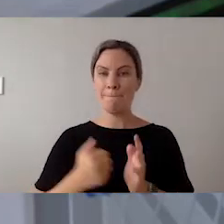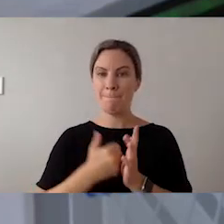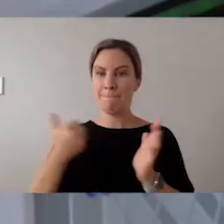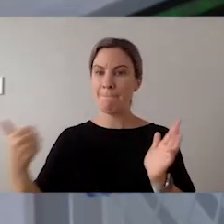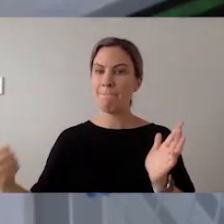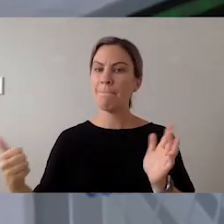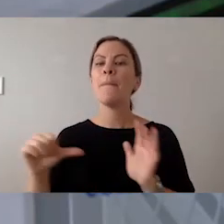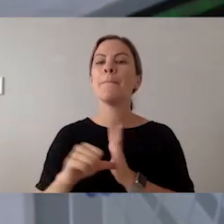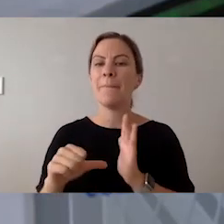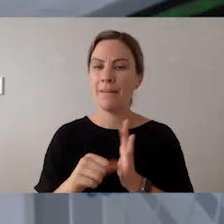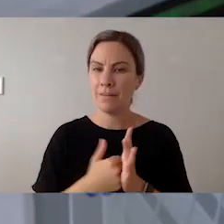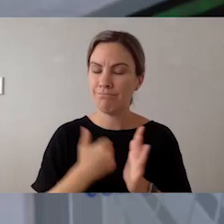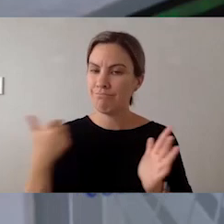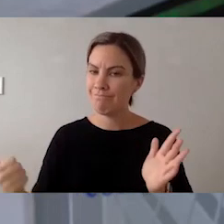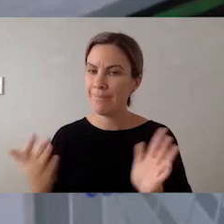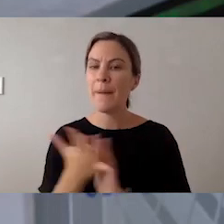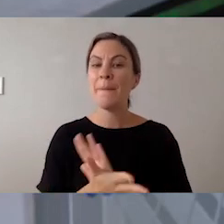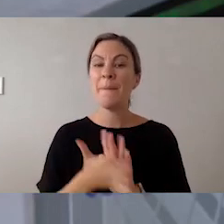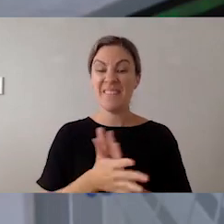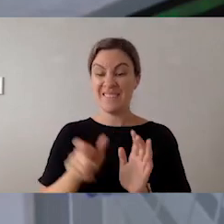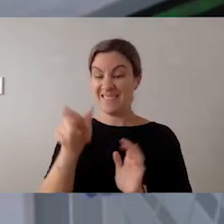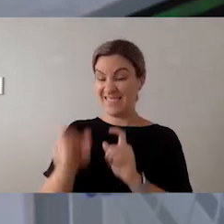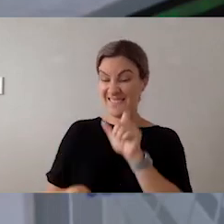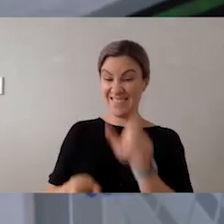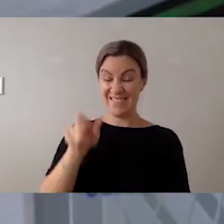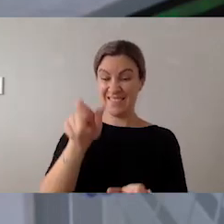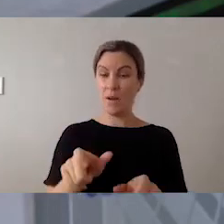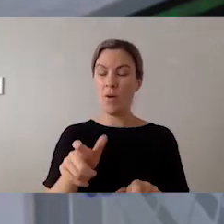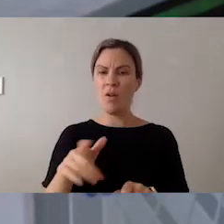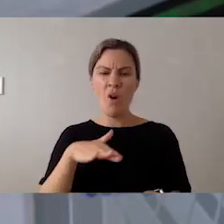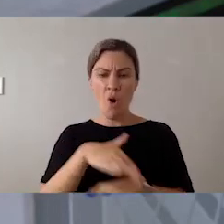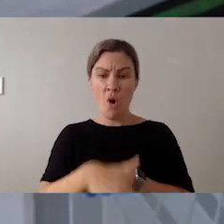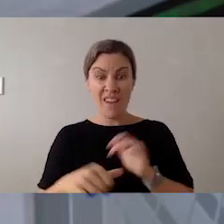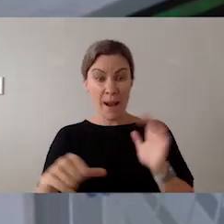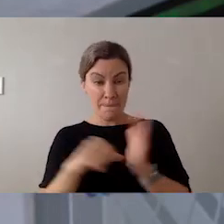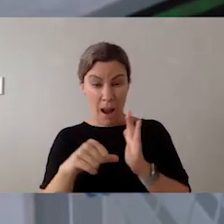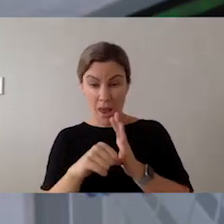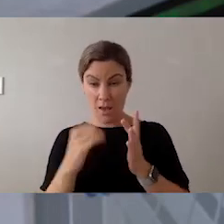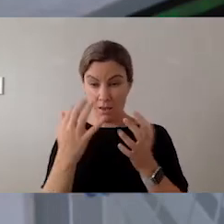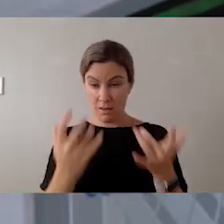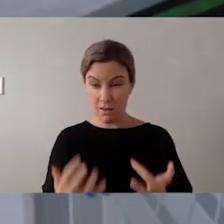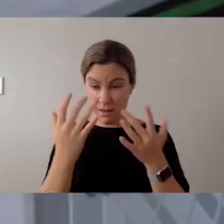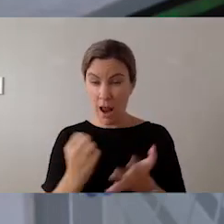need to remember in these times is - no, it's not all about money and it's not all about the metrics. But it's all about helping people be at